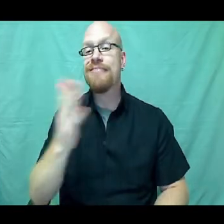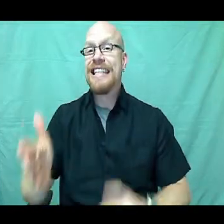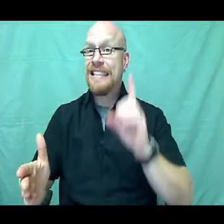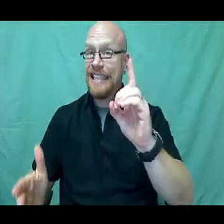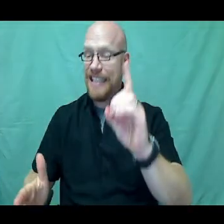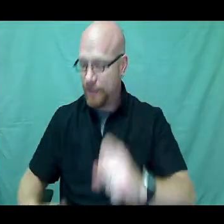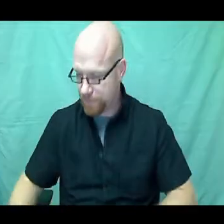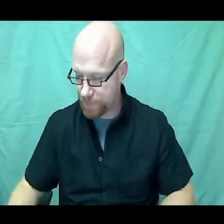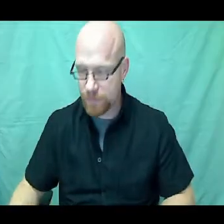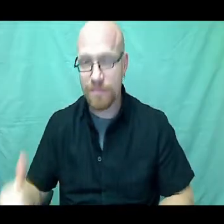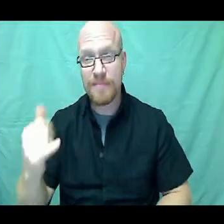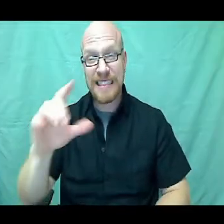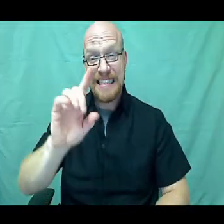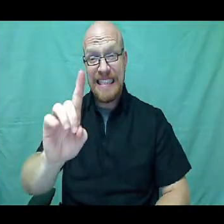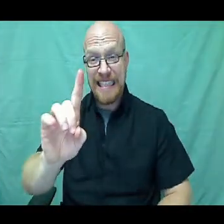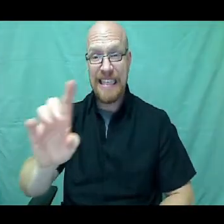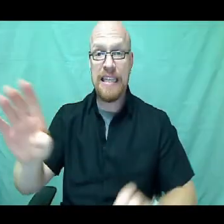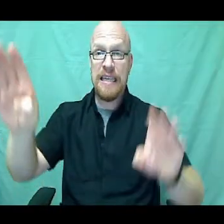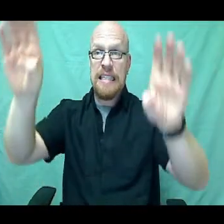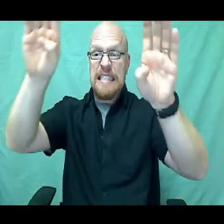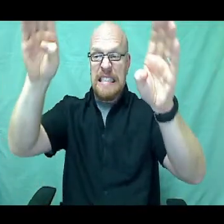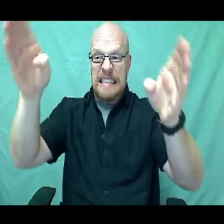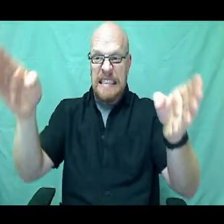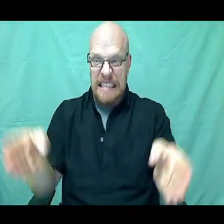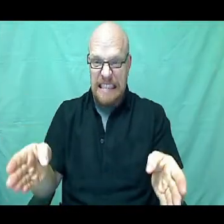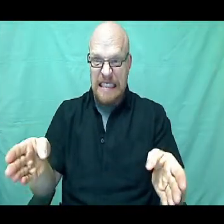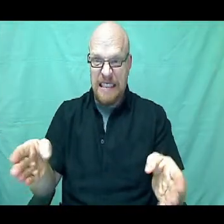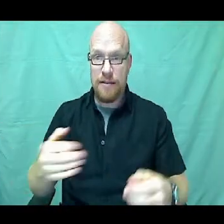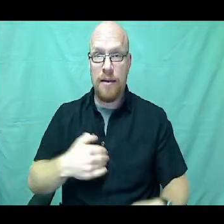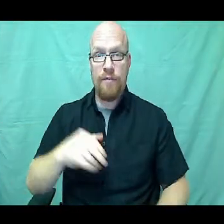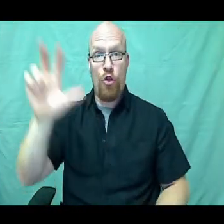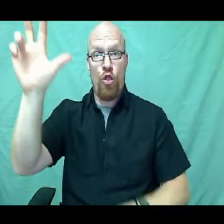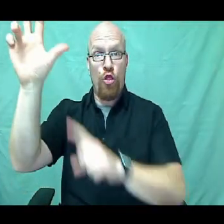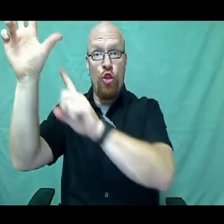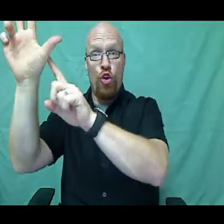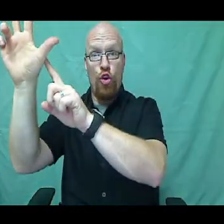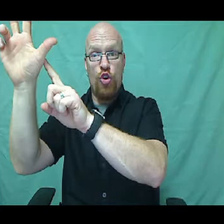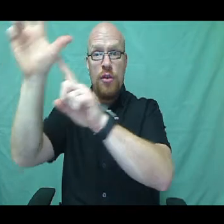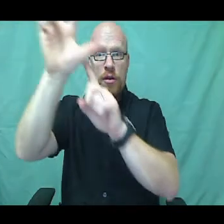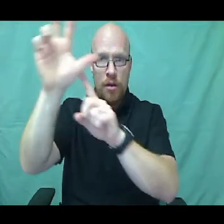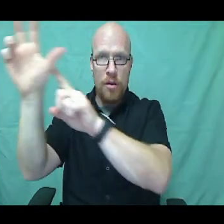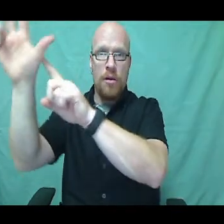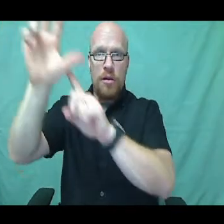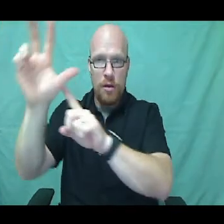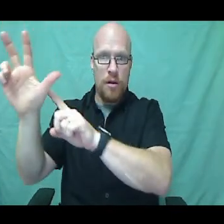Now for d, we have the quantity, the whole quotient here,